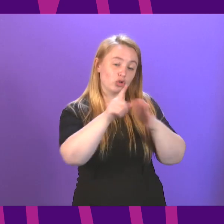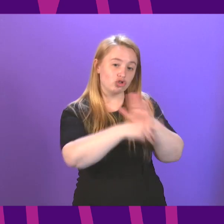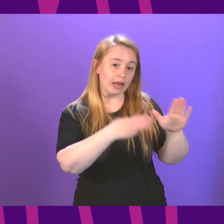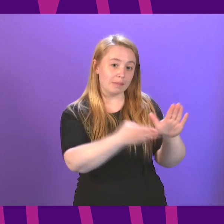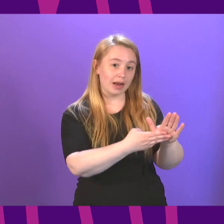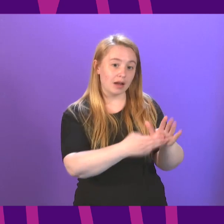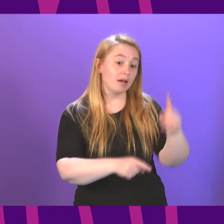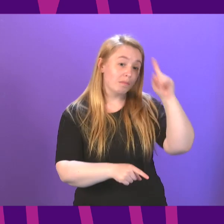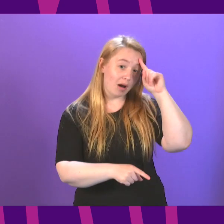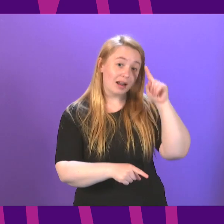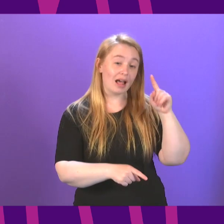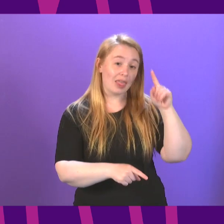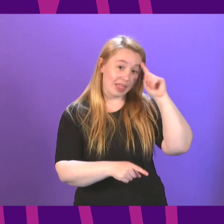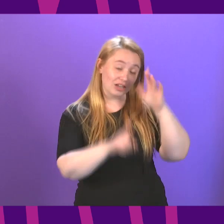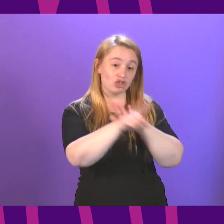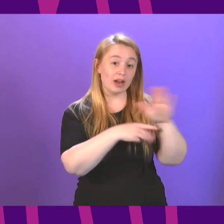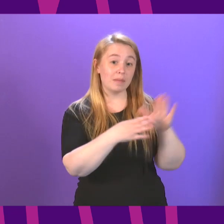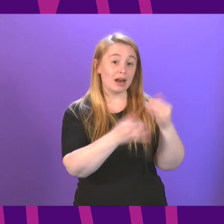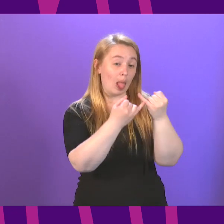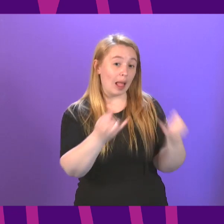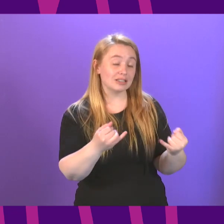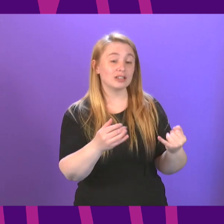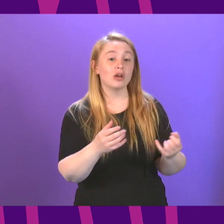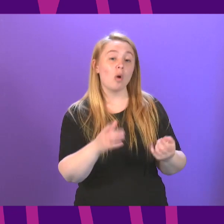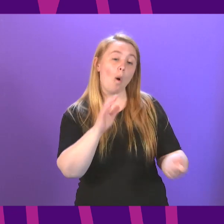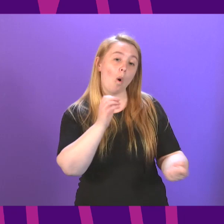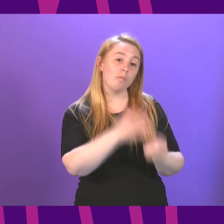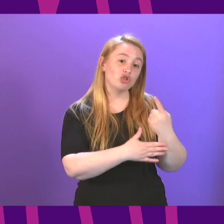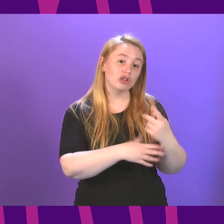be her last contribution to Parliament, I take the opportunity to wish her well in the future.